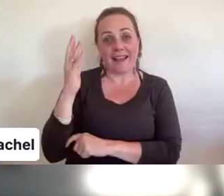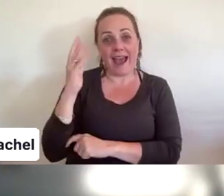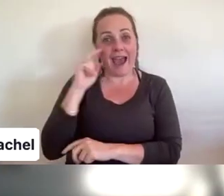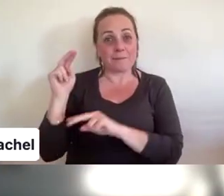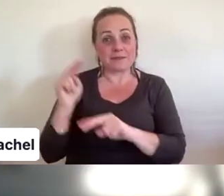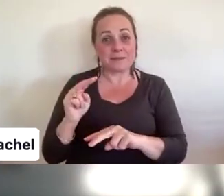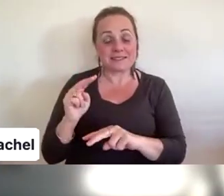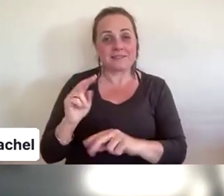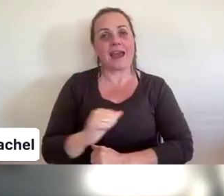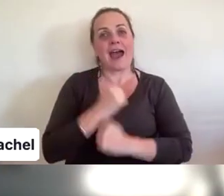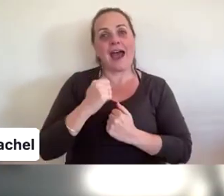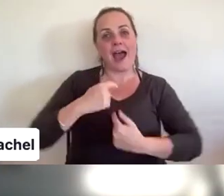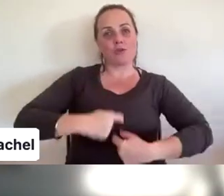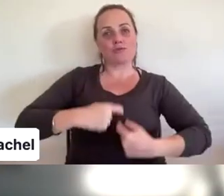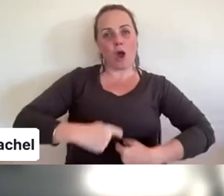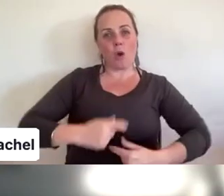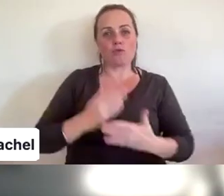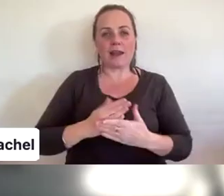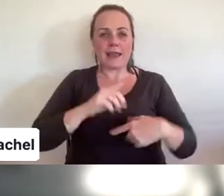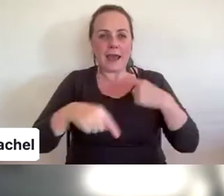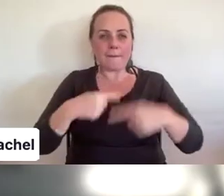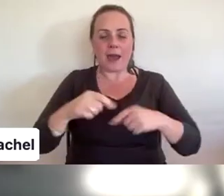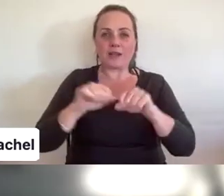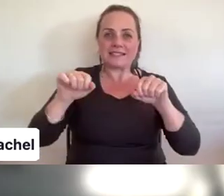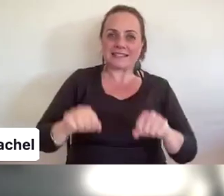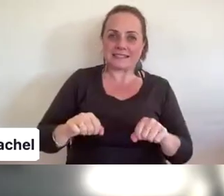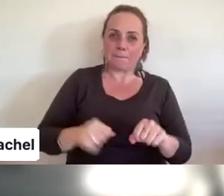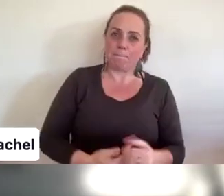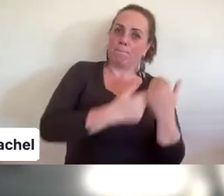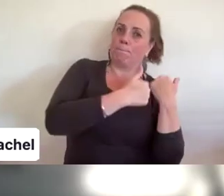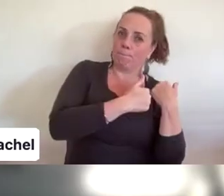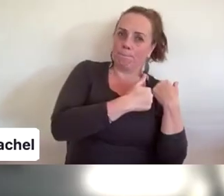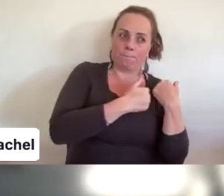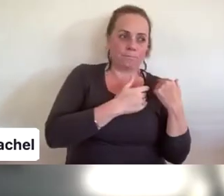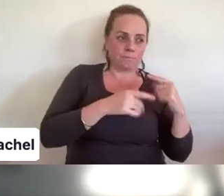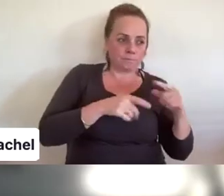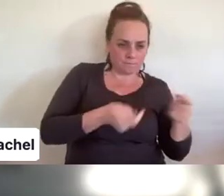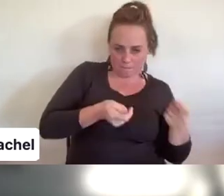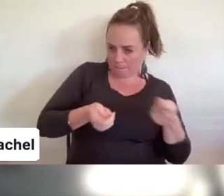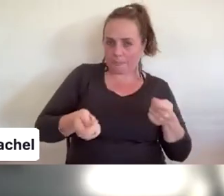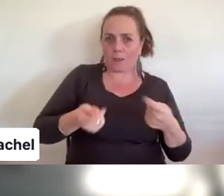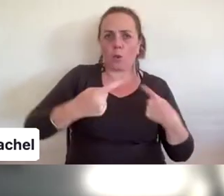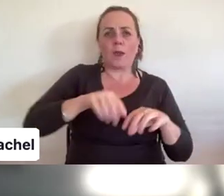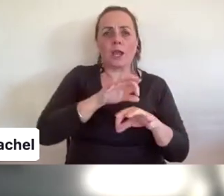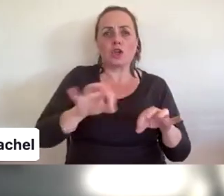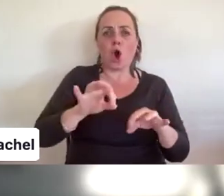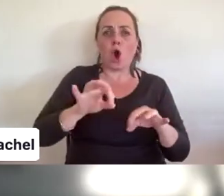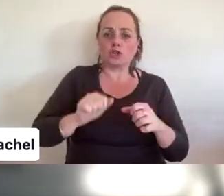our role is really about system stewardship. And we're not the owners of the electoral process,